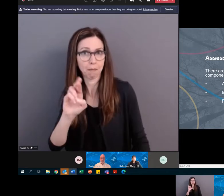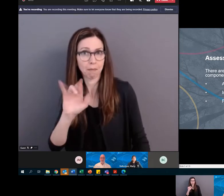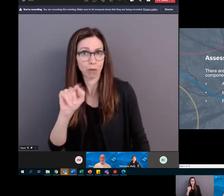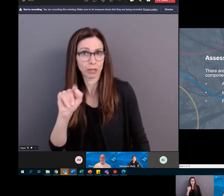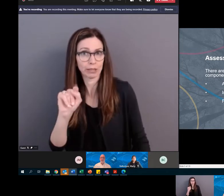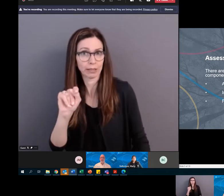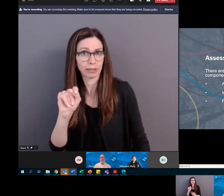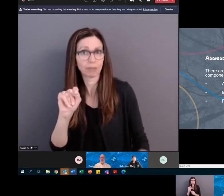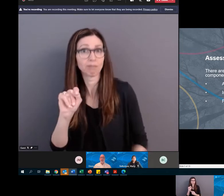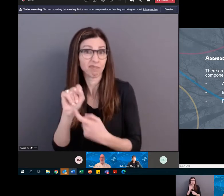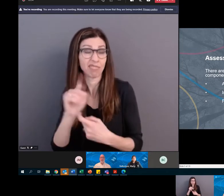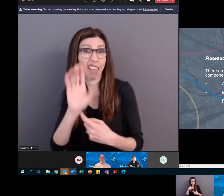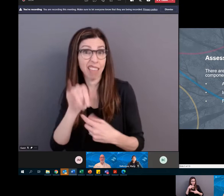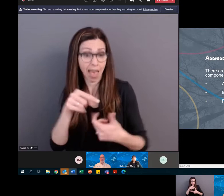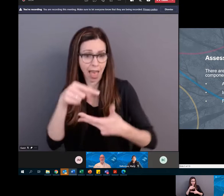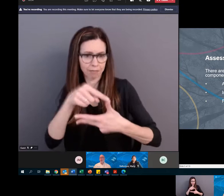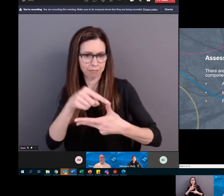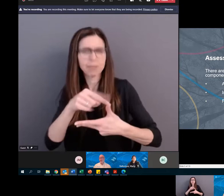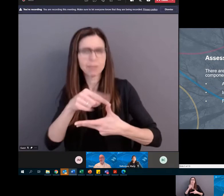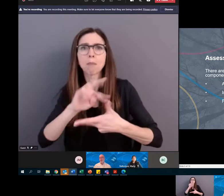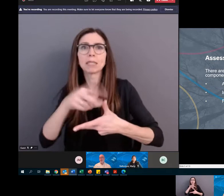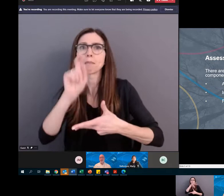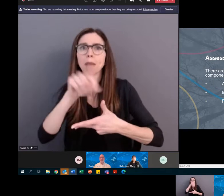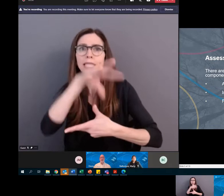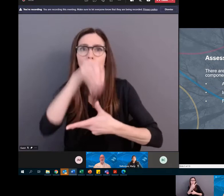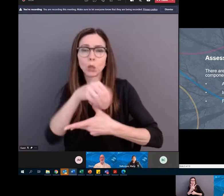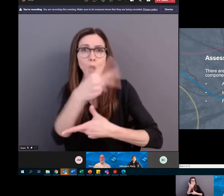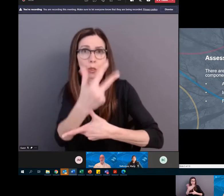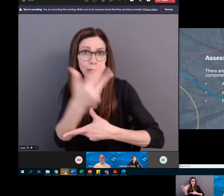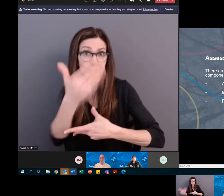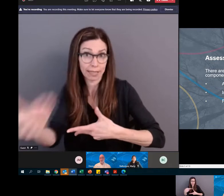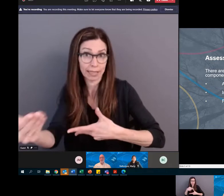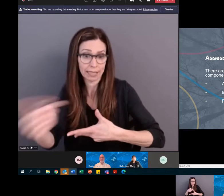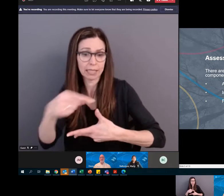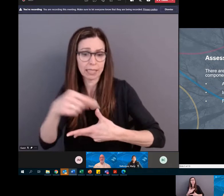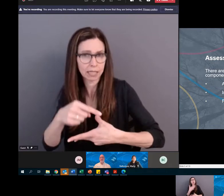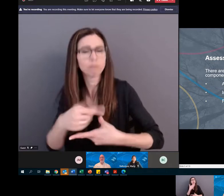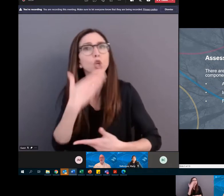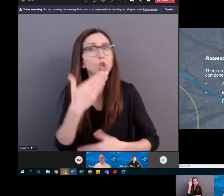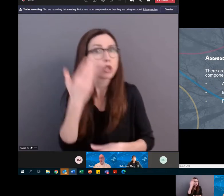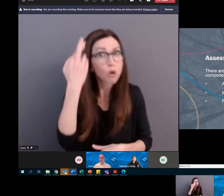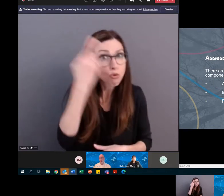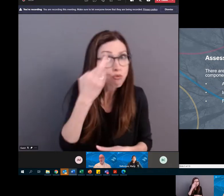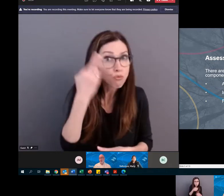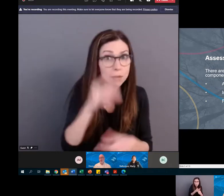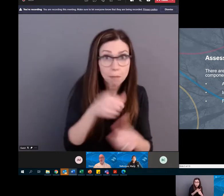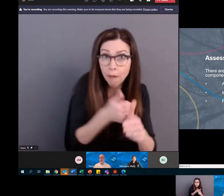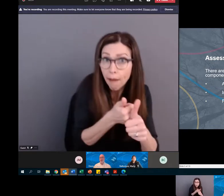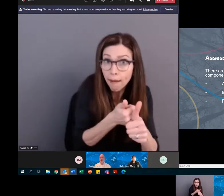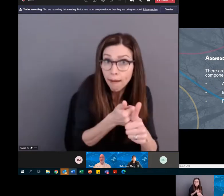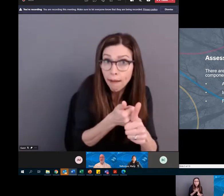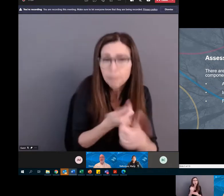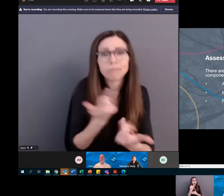is based on three items: the artistic rationale for your project,